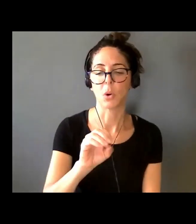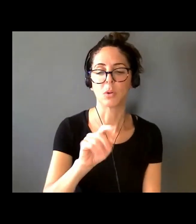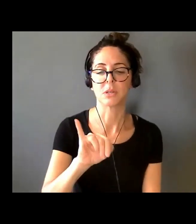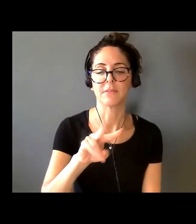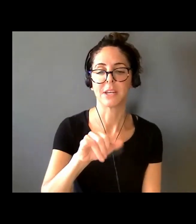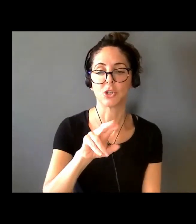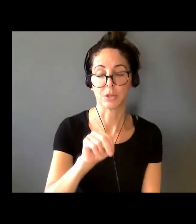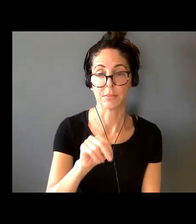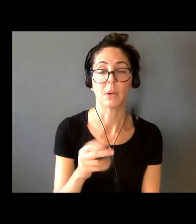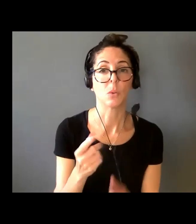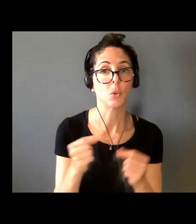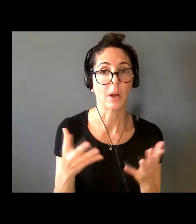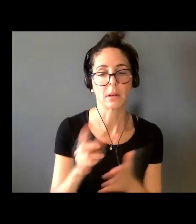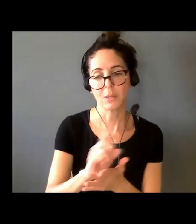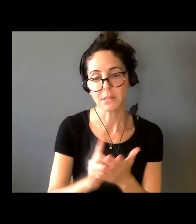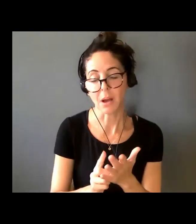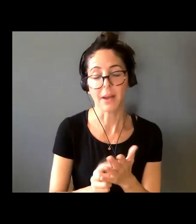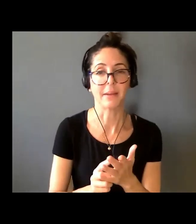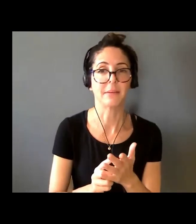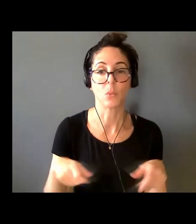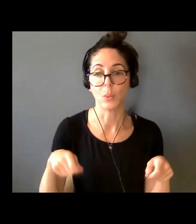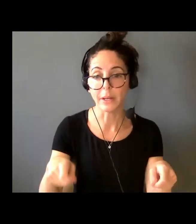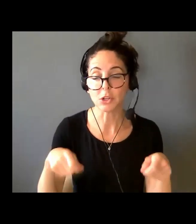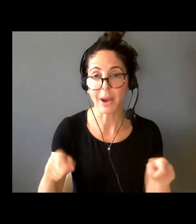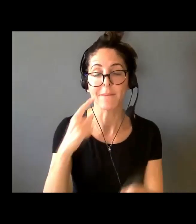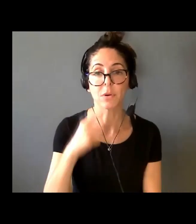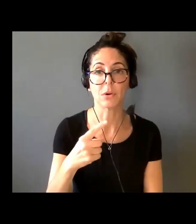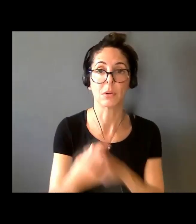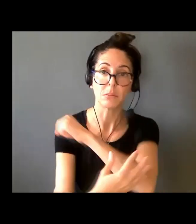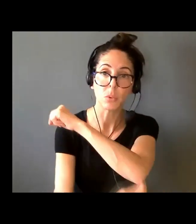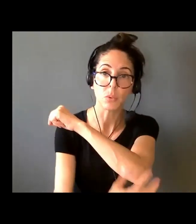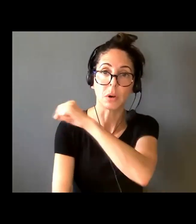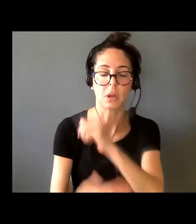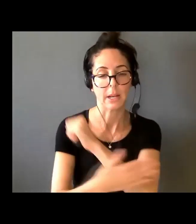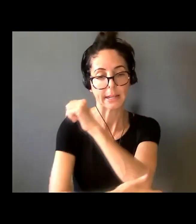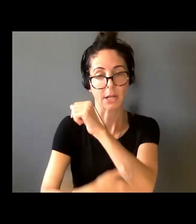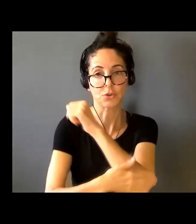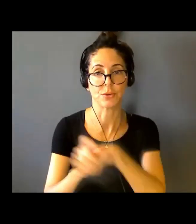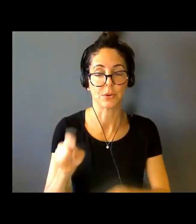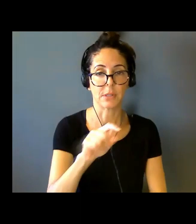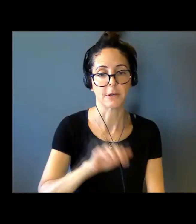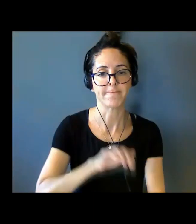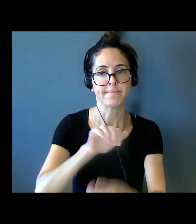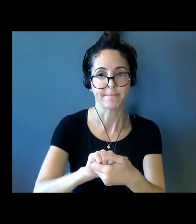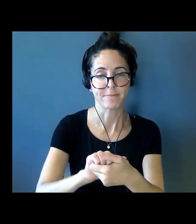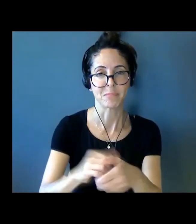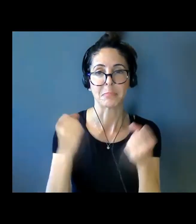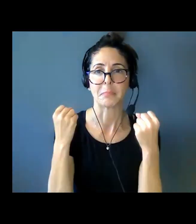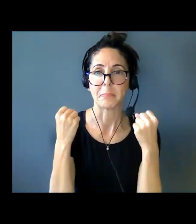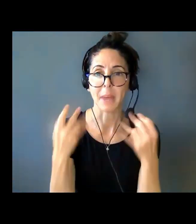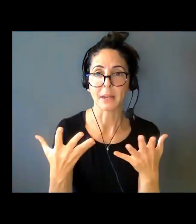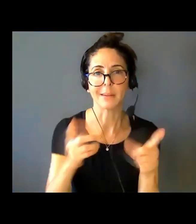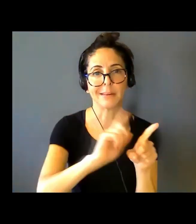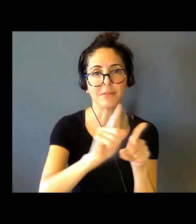low-cost wheelchairs in low-income countries and worked closely with many organizations like HI,